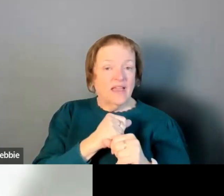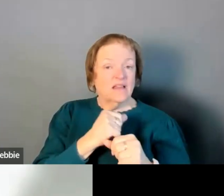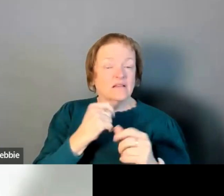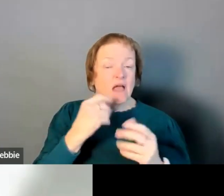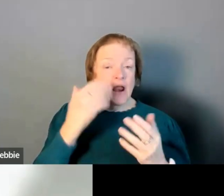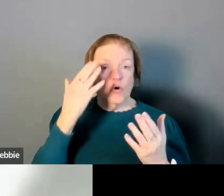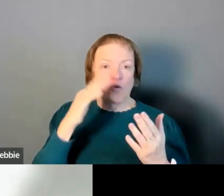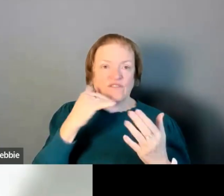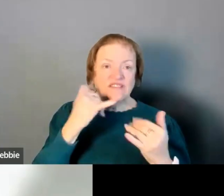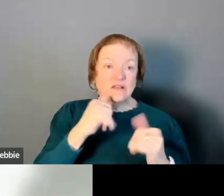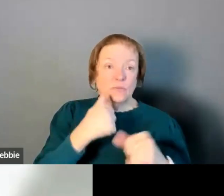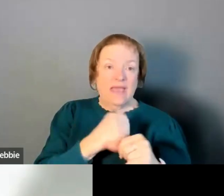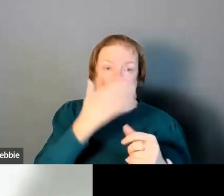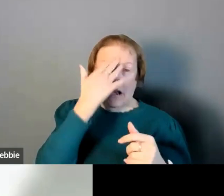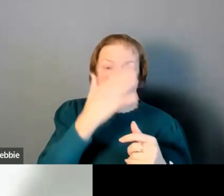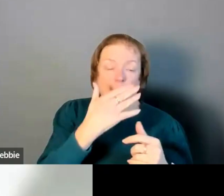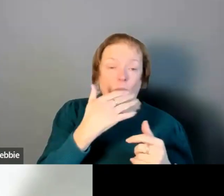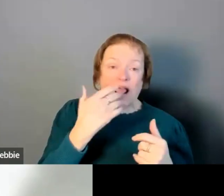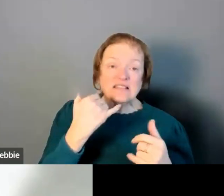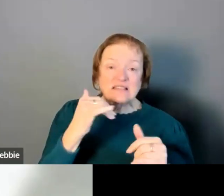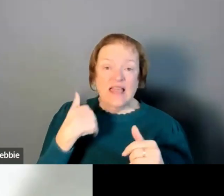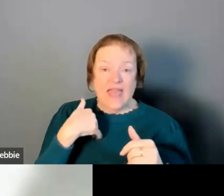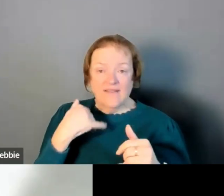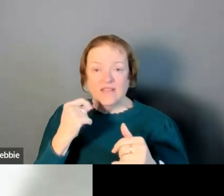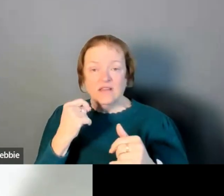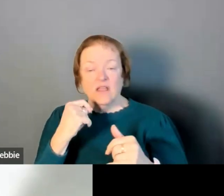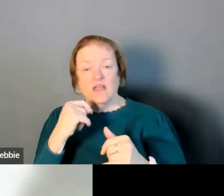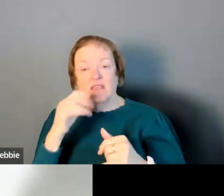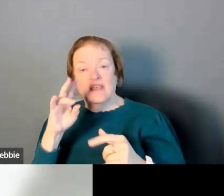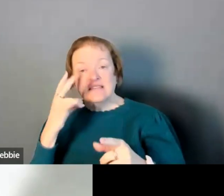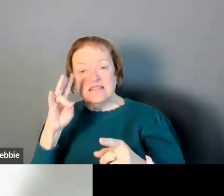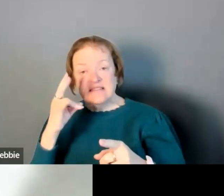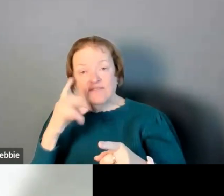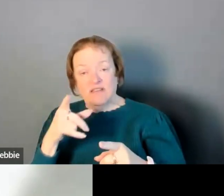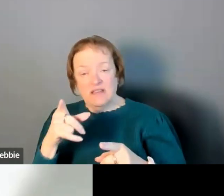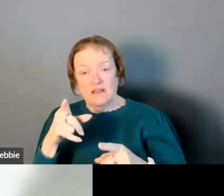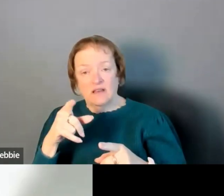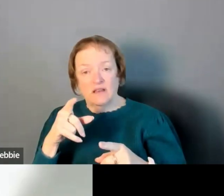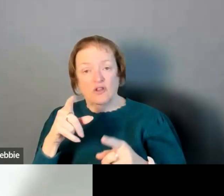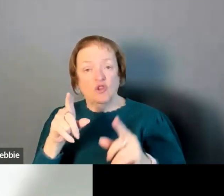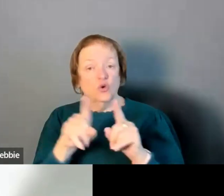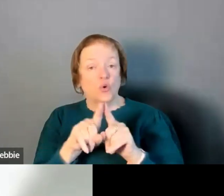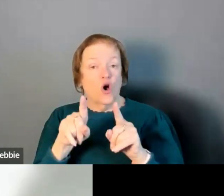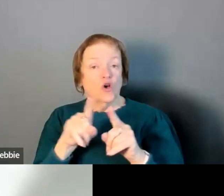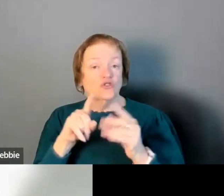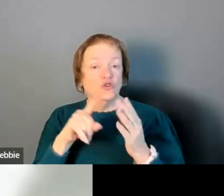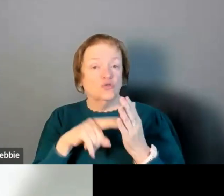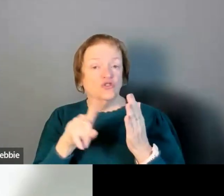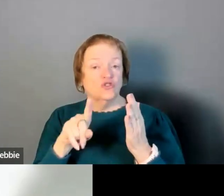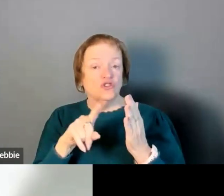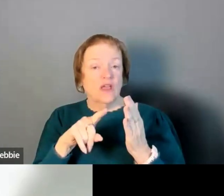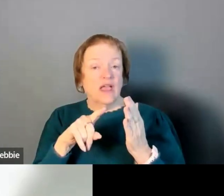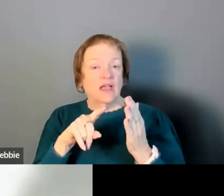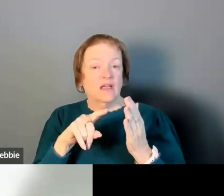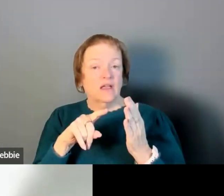You can this is the 17. You can also check the boots, like, if you still are using, the